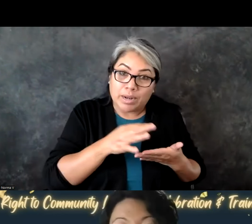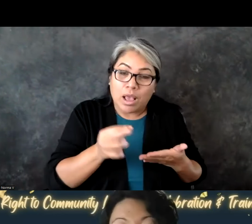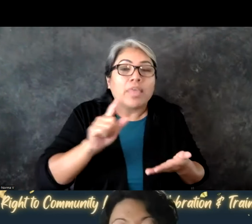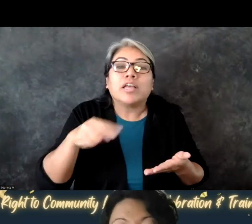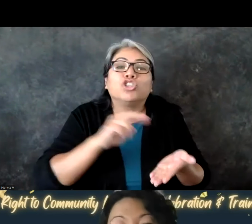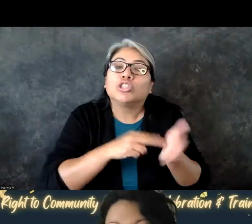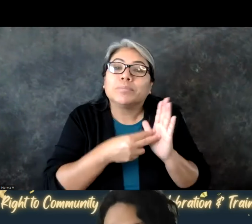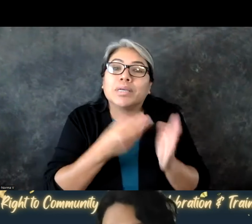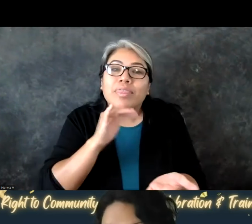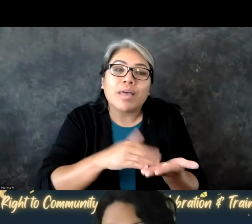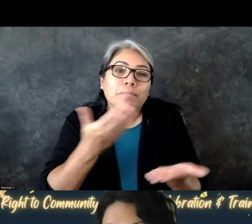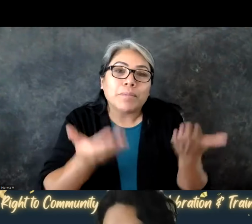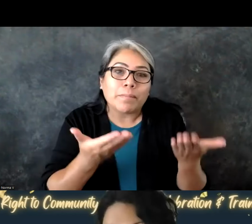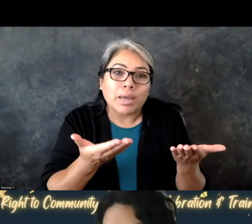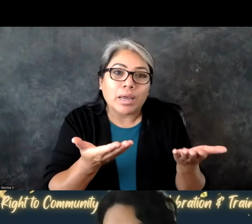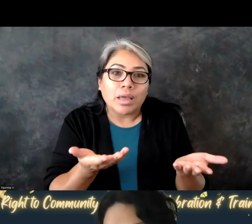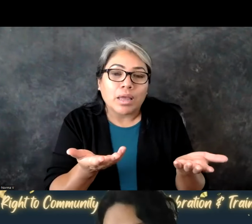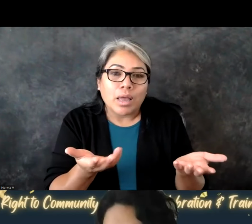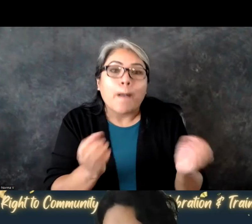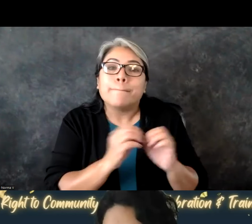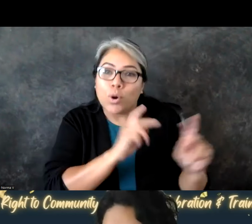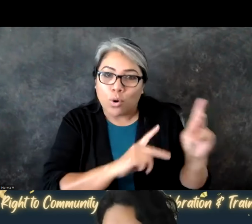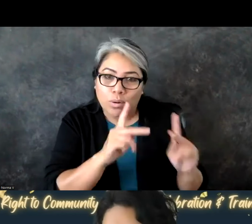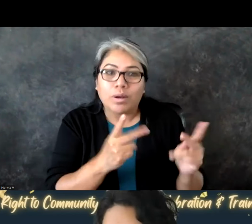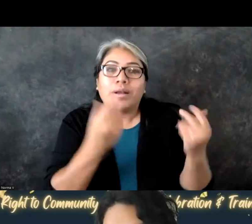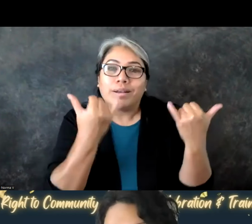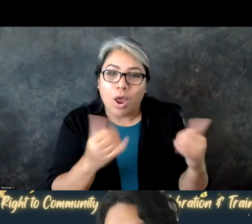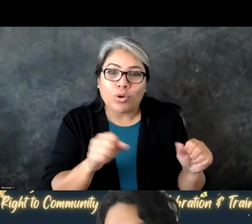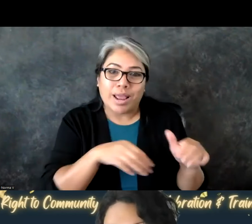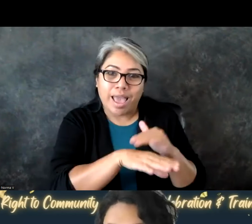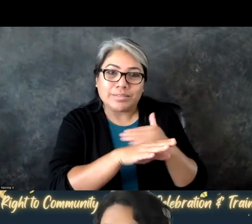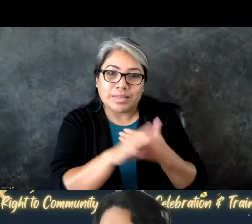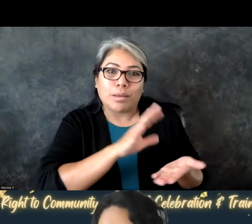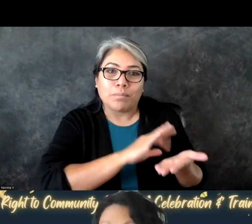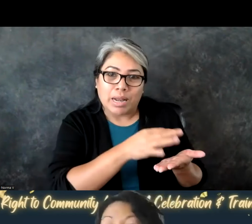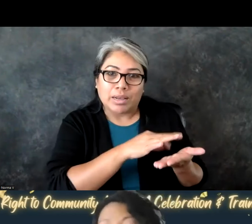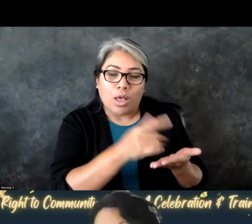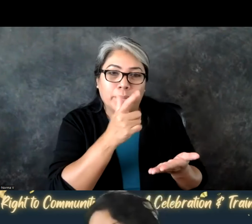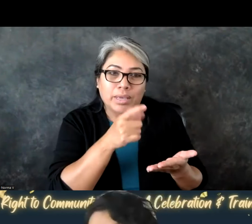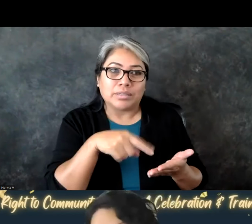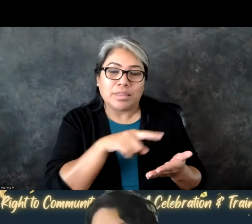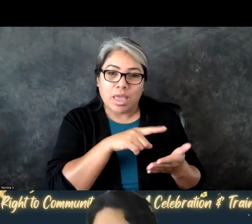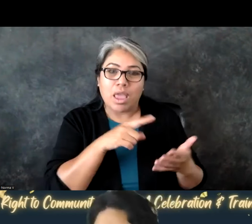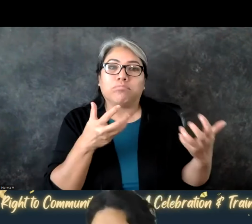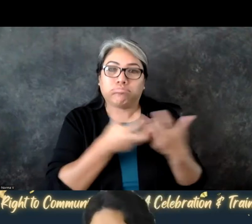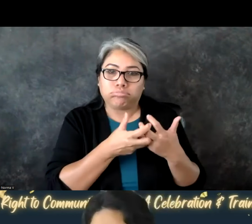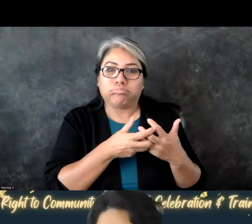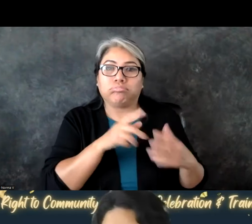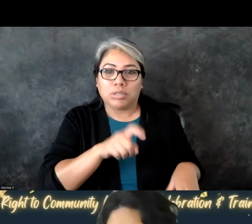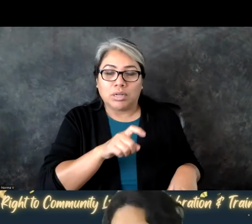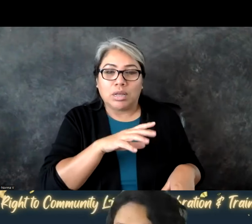s are increasing only apply to Medi-Cal. But if, say, someone qualifies for the PG&E program because they have Medi